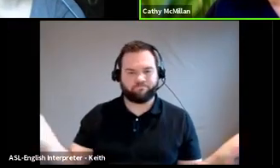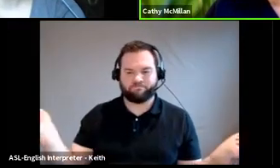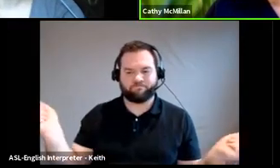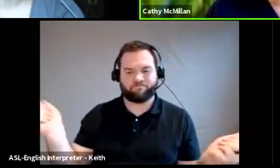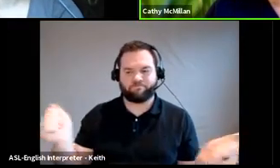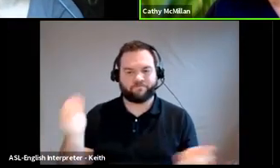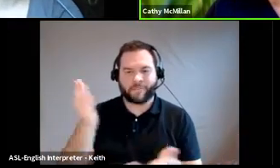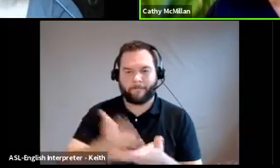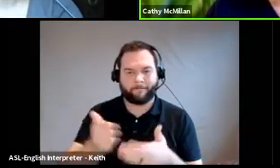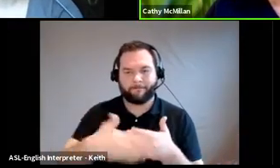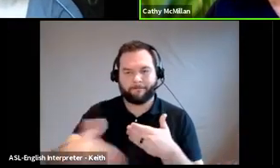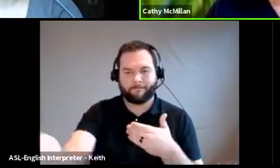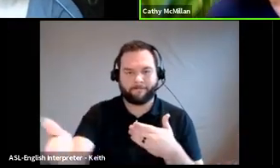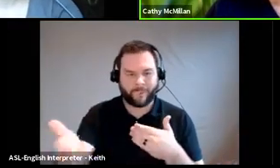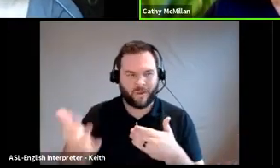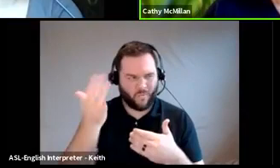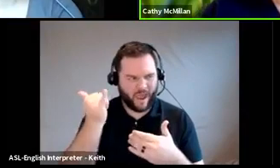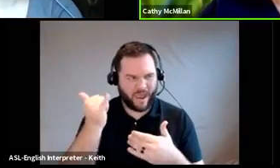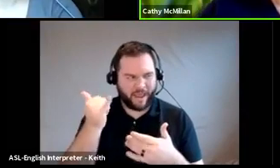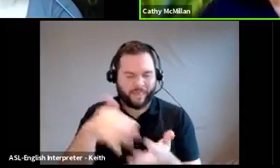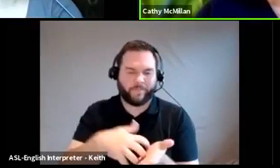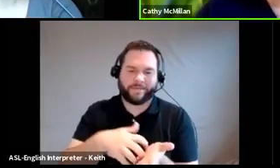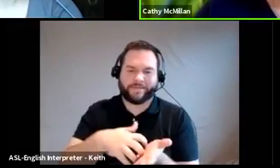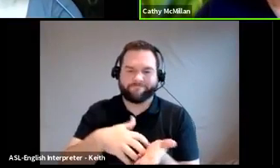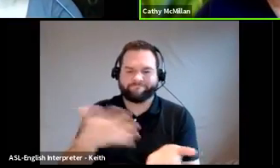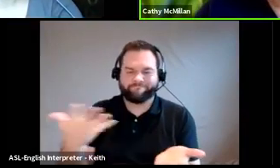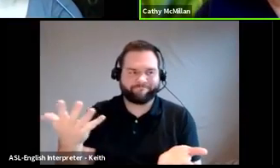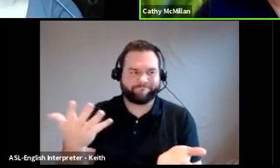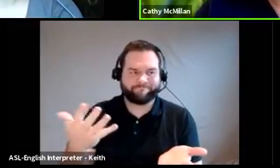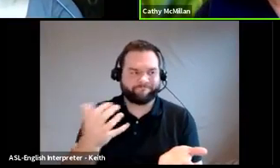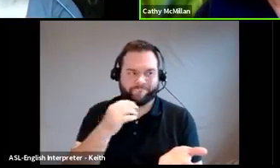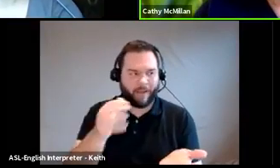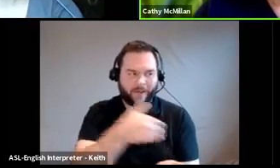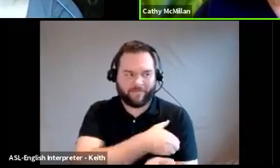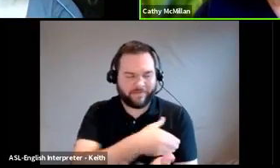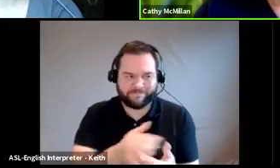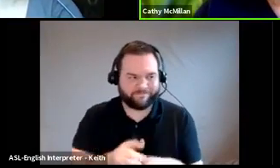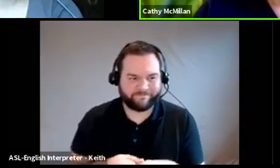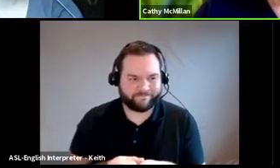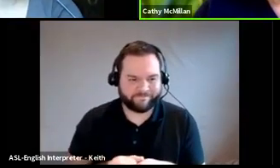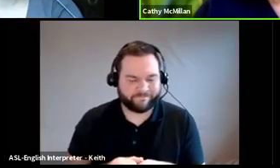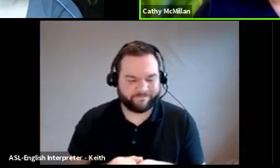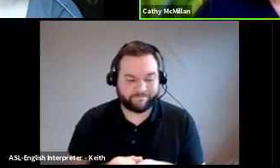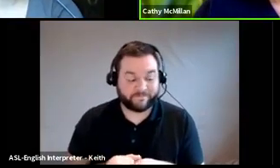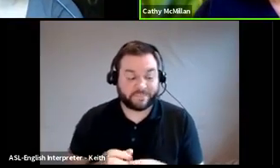What I'm nervous about is that IPS parent fairly soon because in my opinion, they've kind of watered them. down a little bit lately